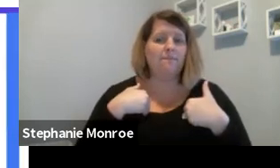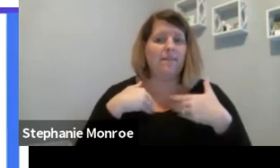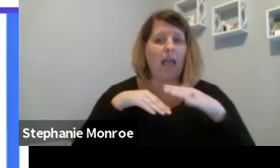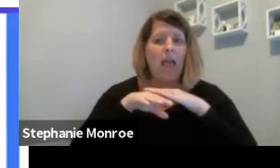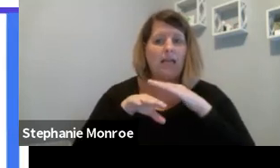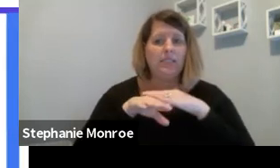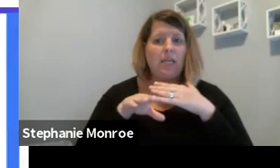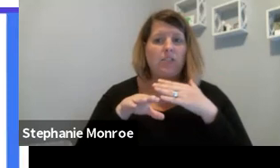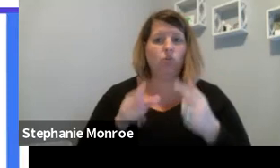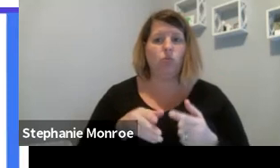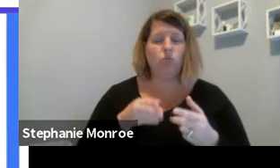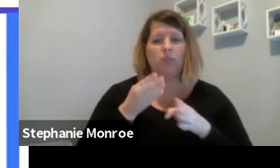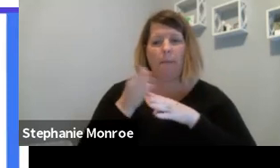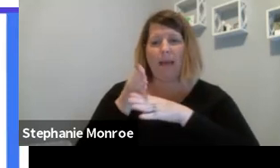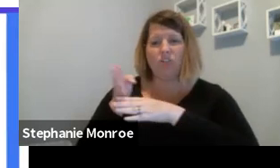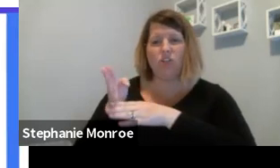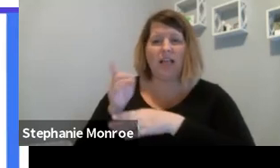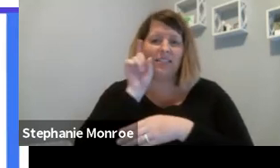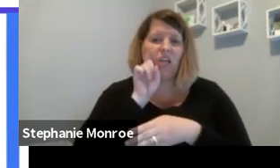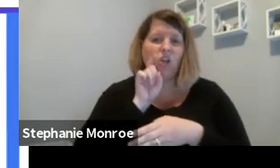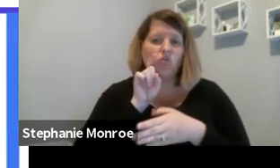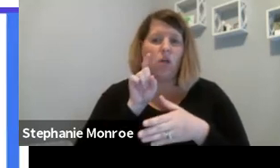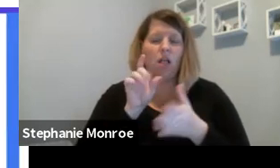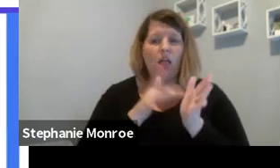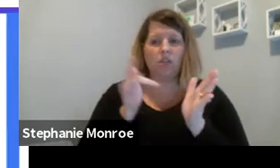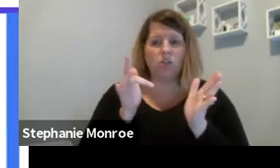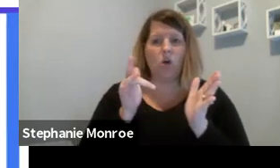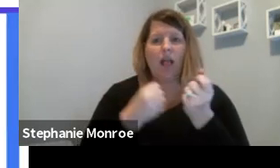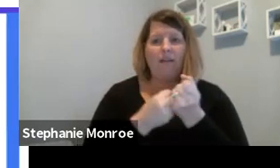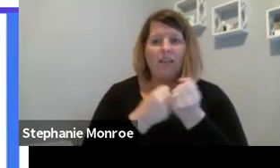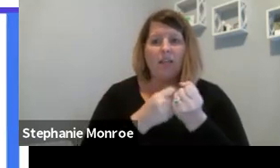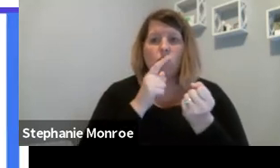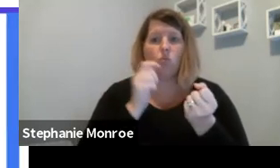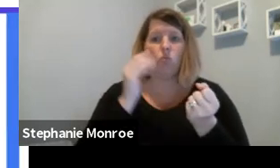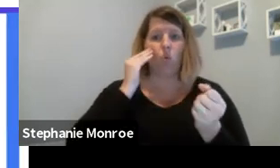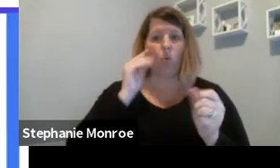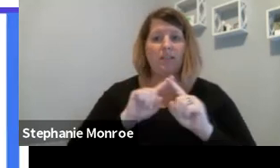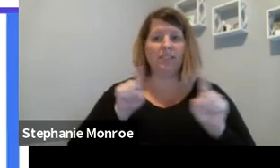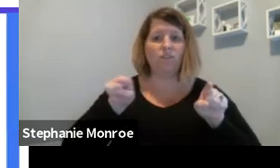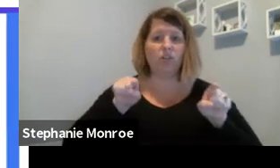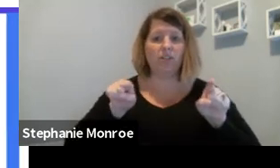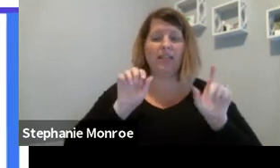to specialized sexual assault advocates who will know the difference and can make sure